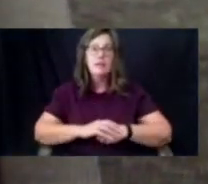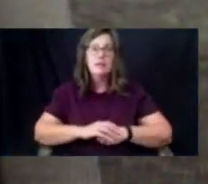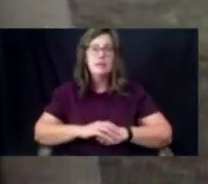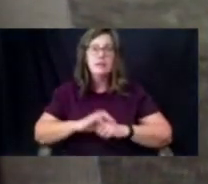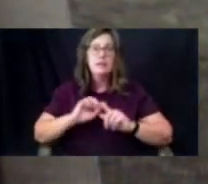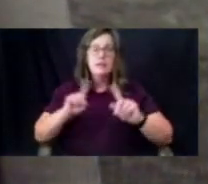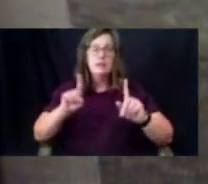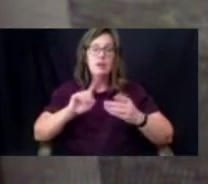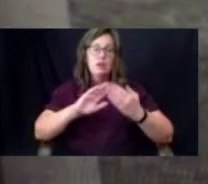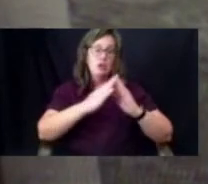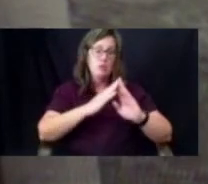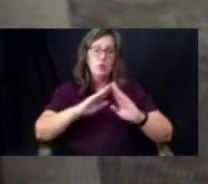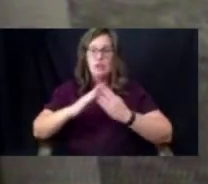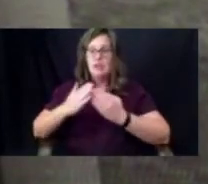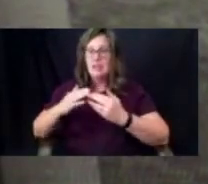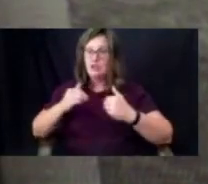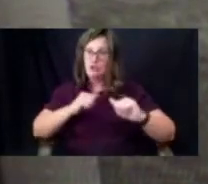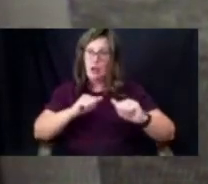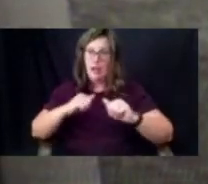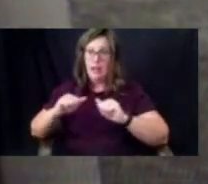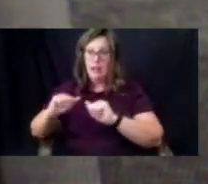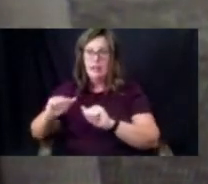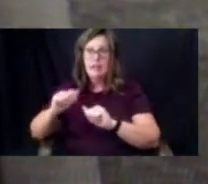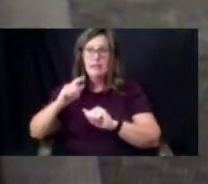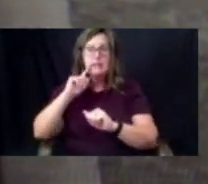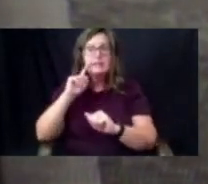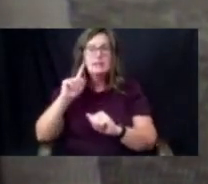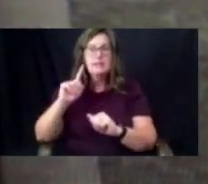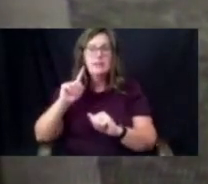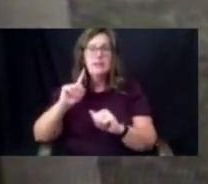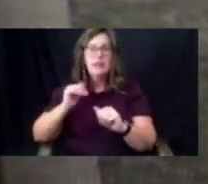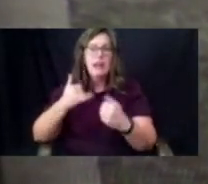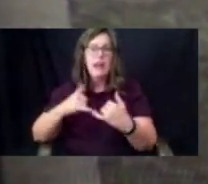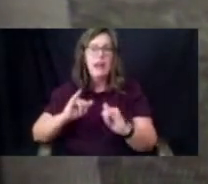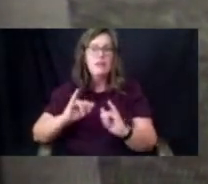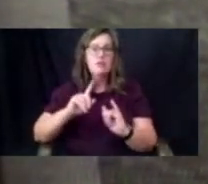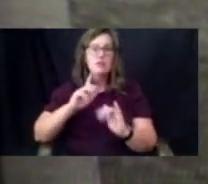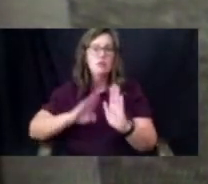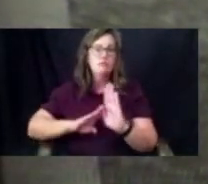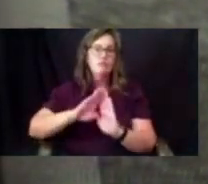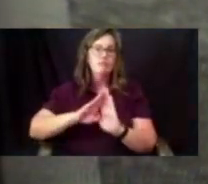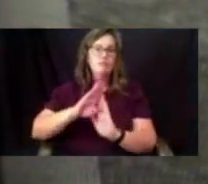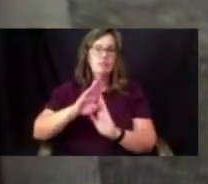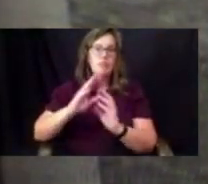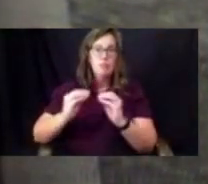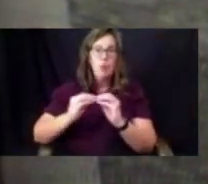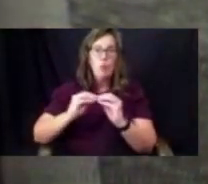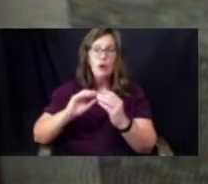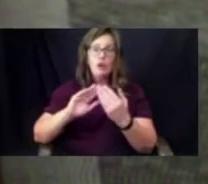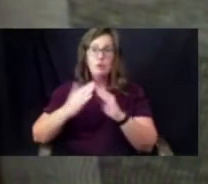be like before you go in and as you build more community you talk to people um and you can learn